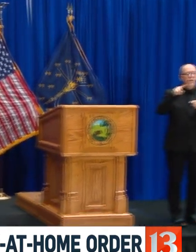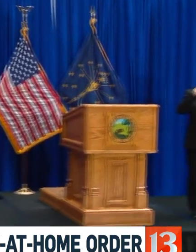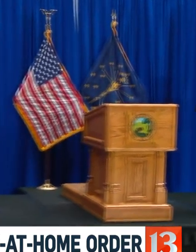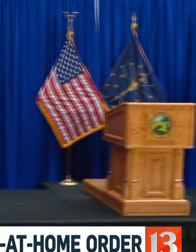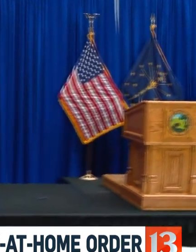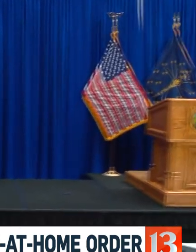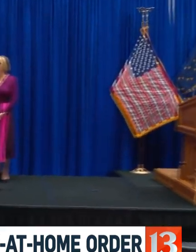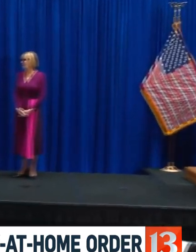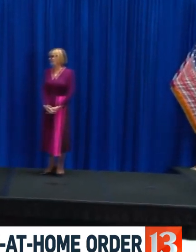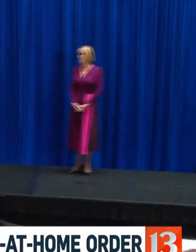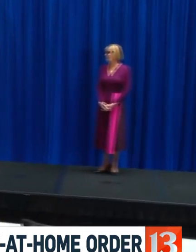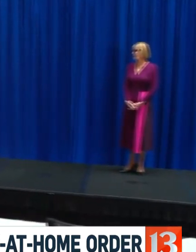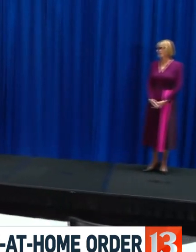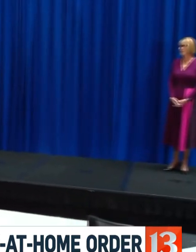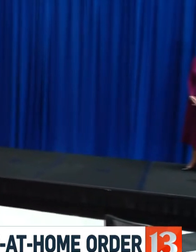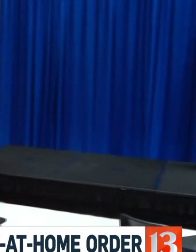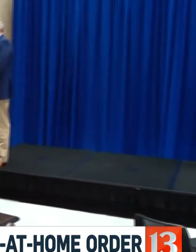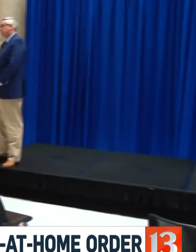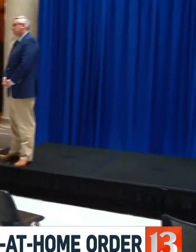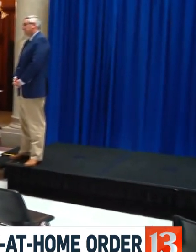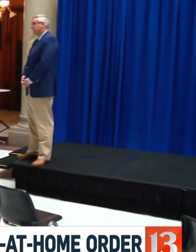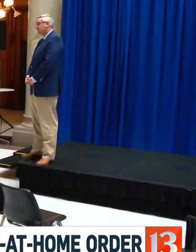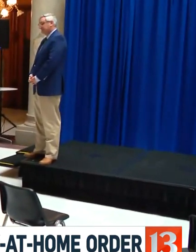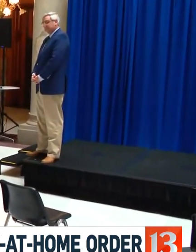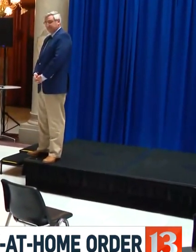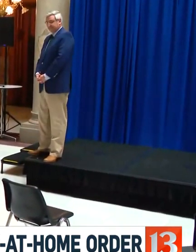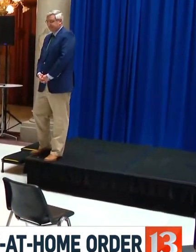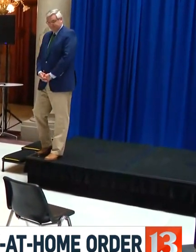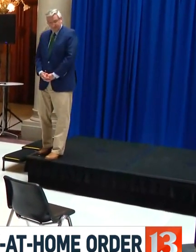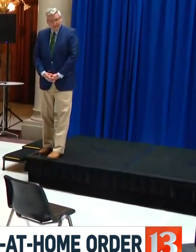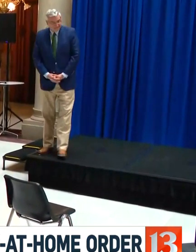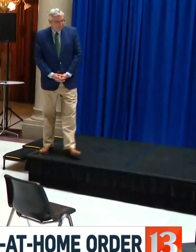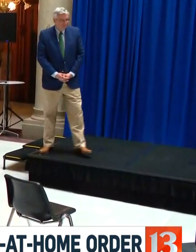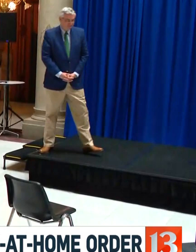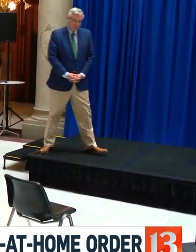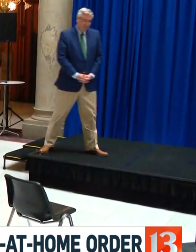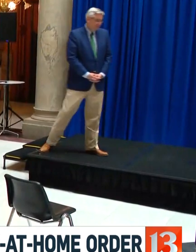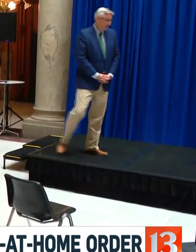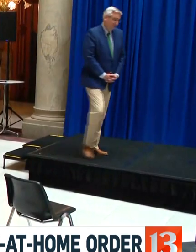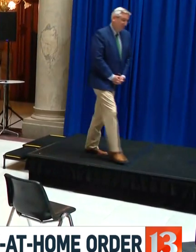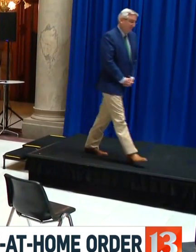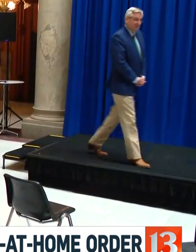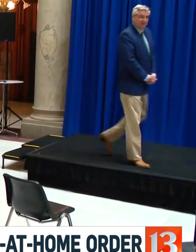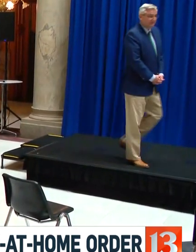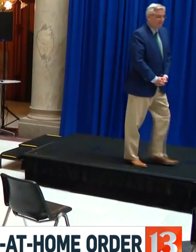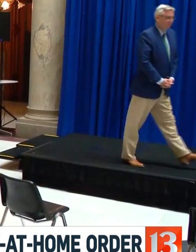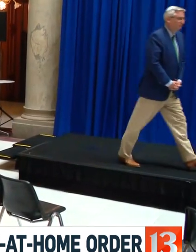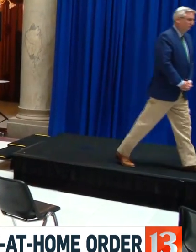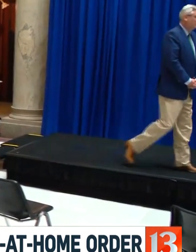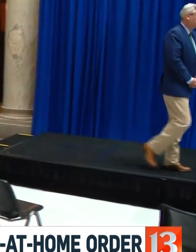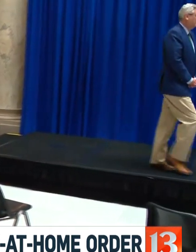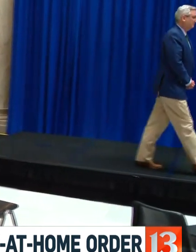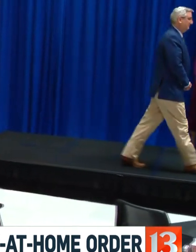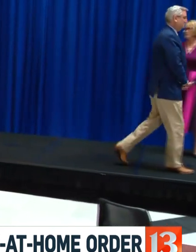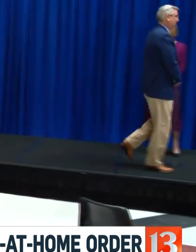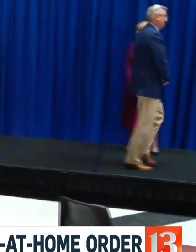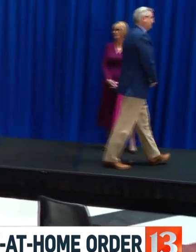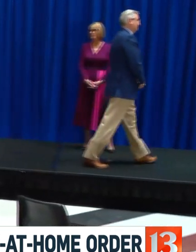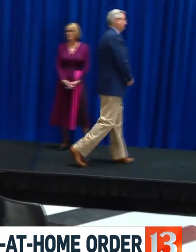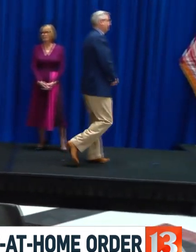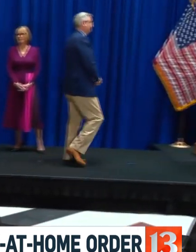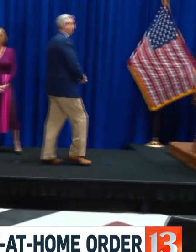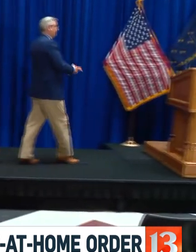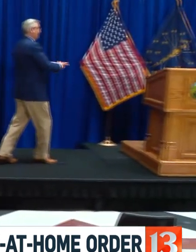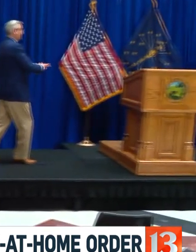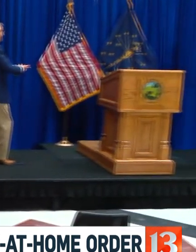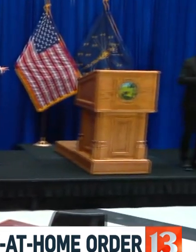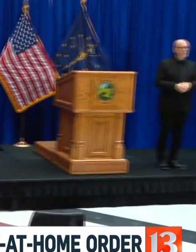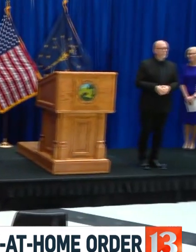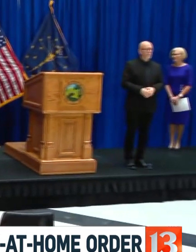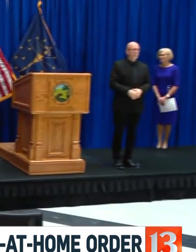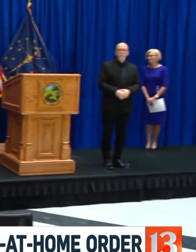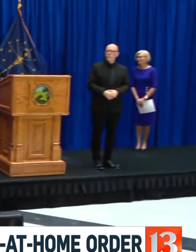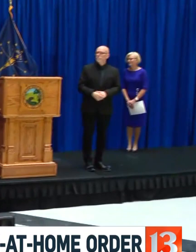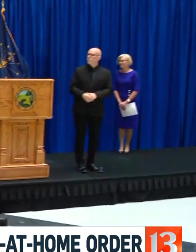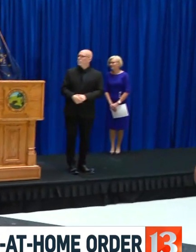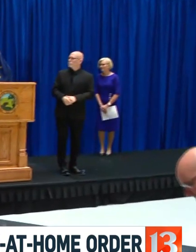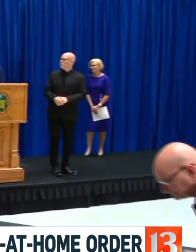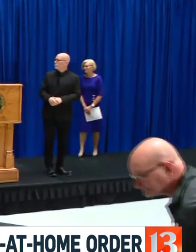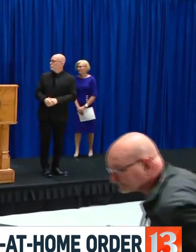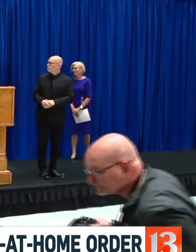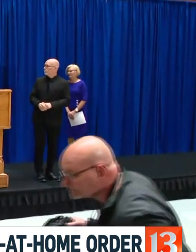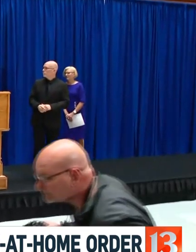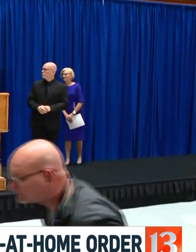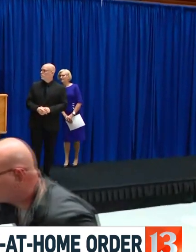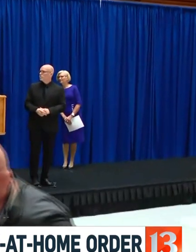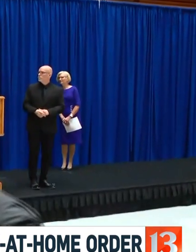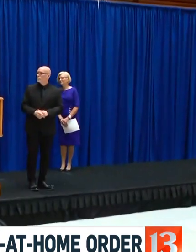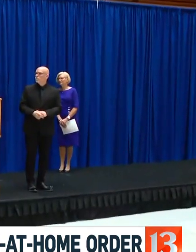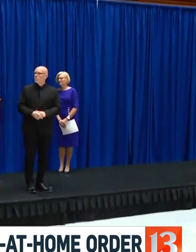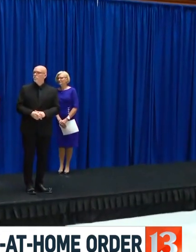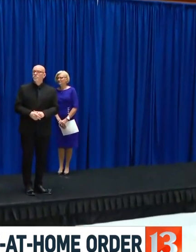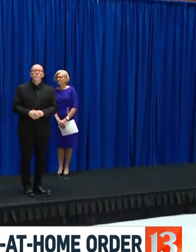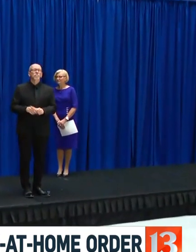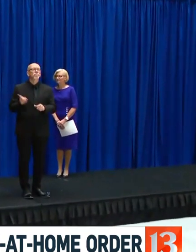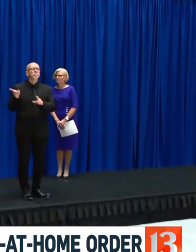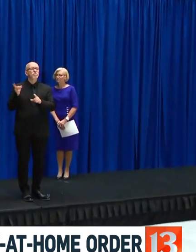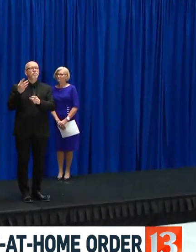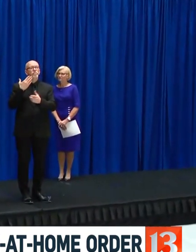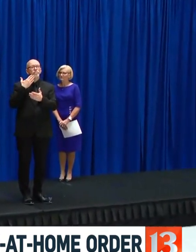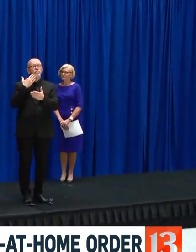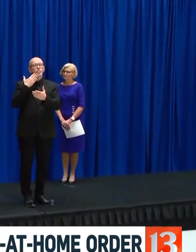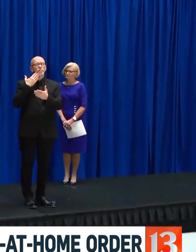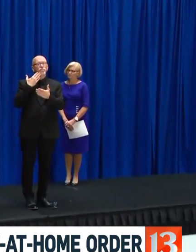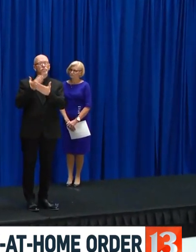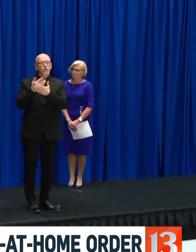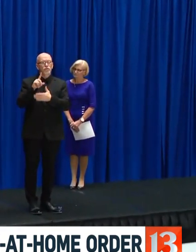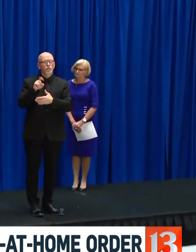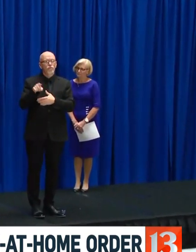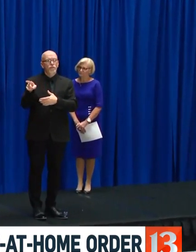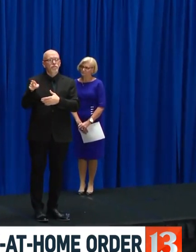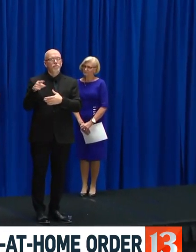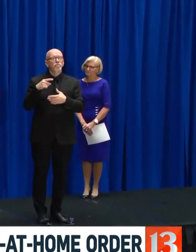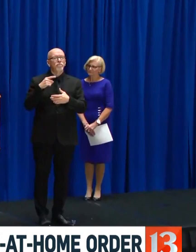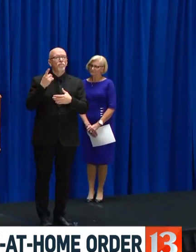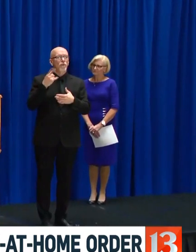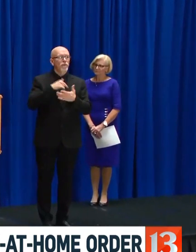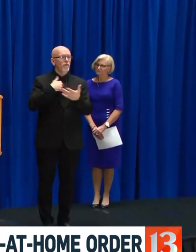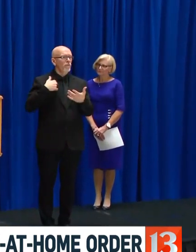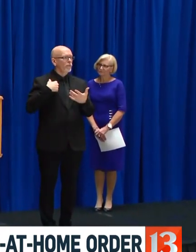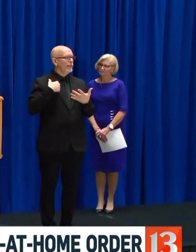SO I WOULD LIKE -- .